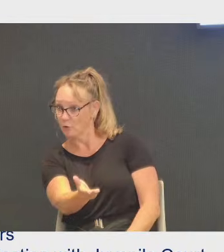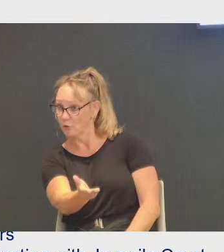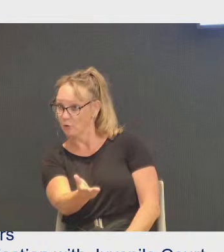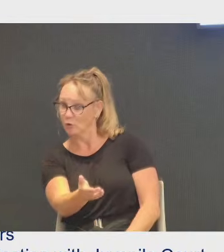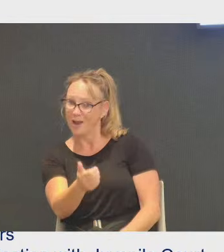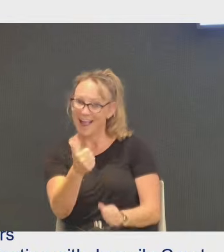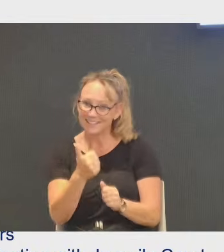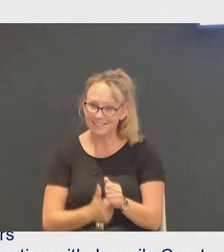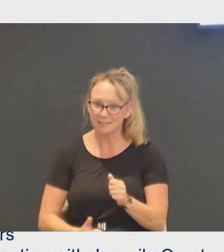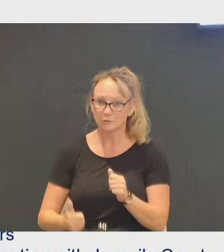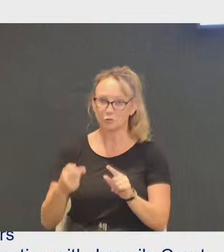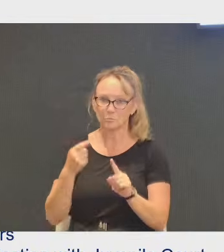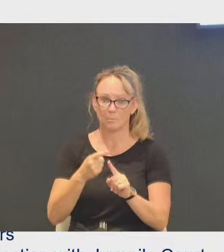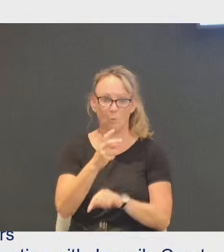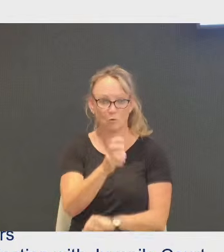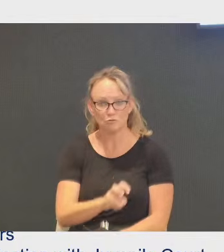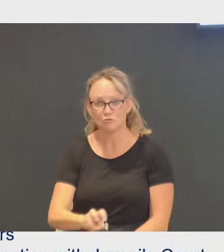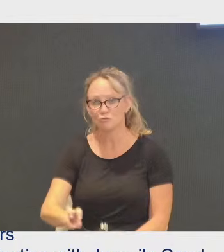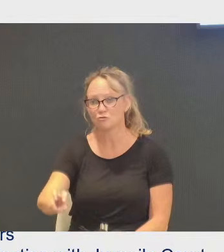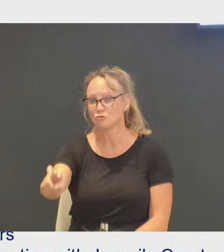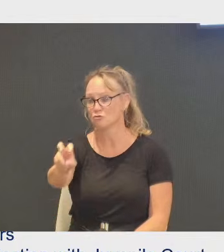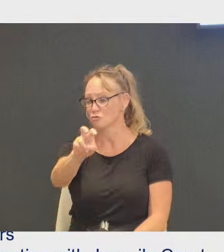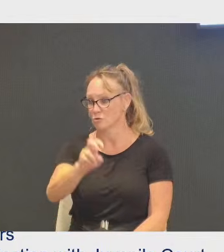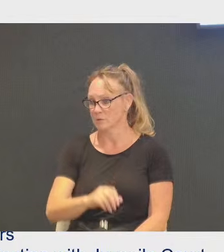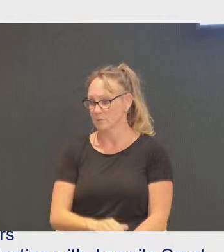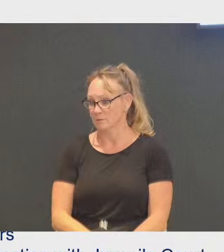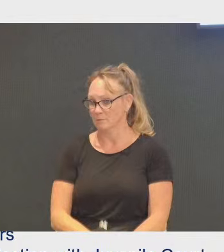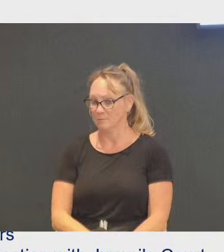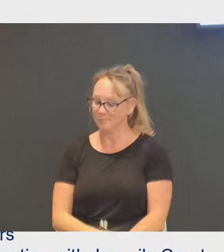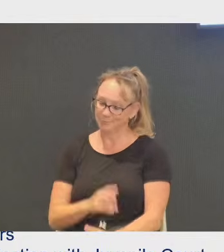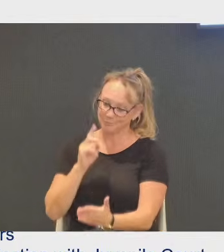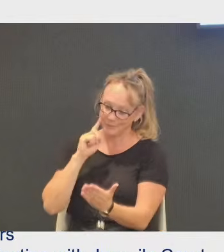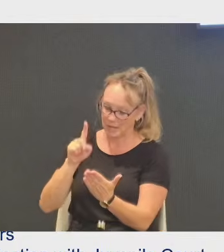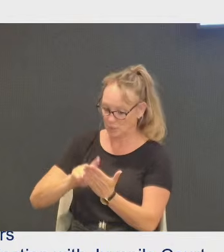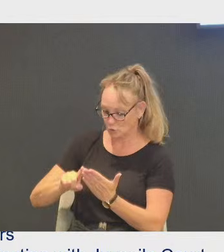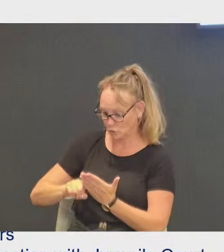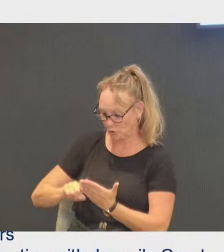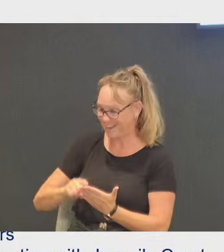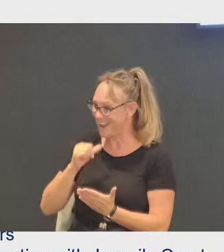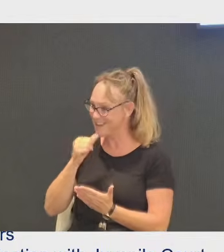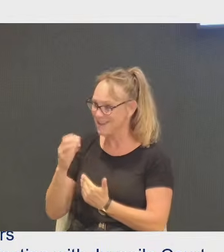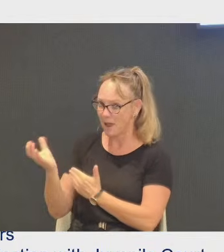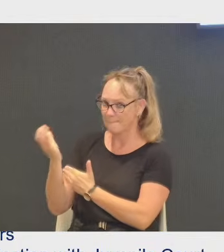their journey. Um, looking at non-mandated services again, use of Ohio RISE to link